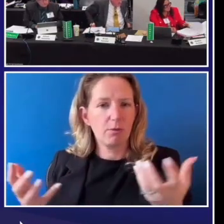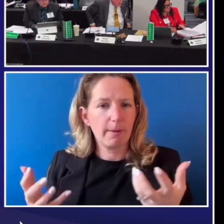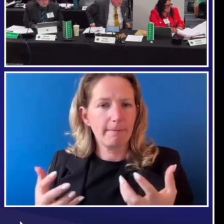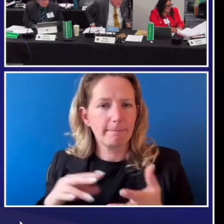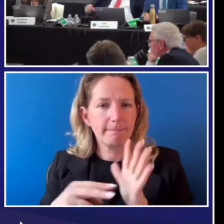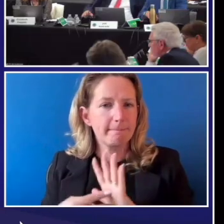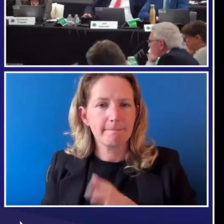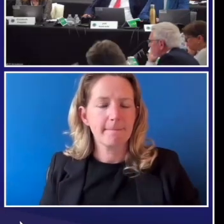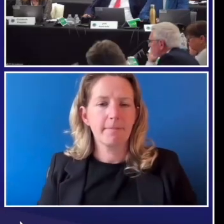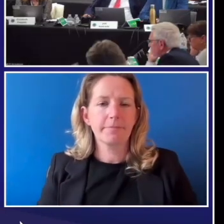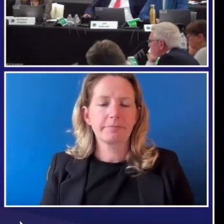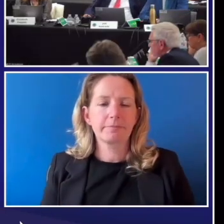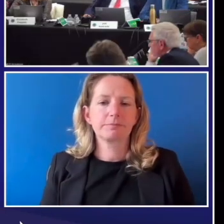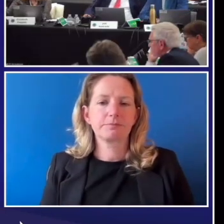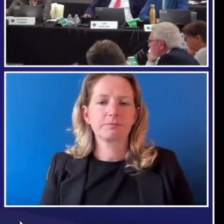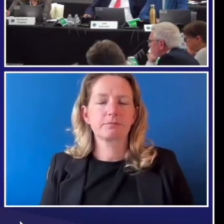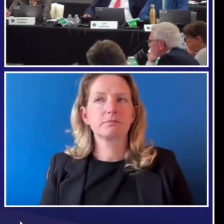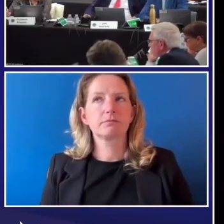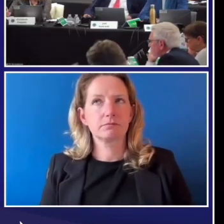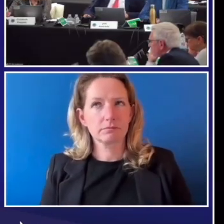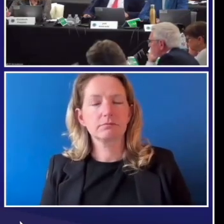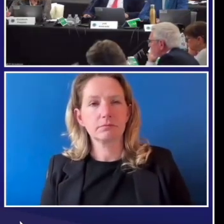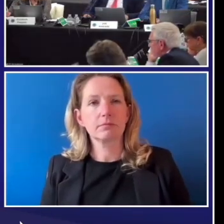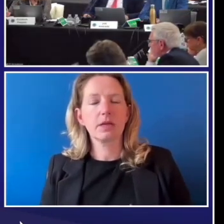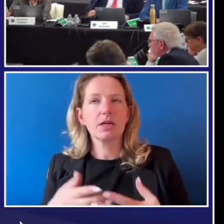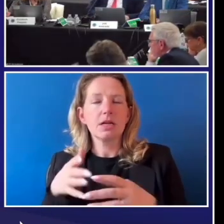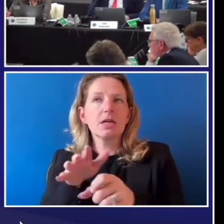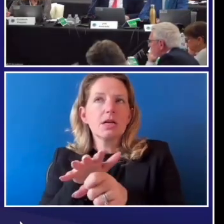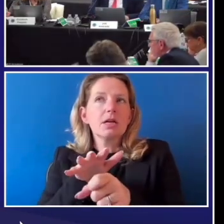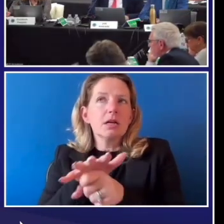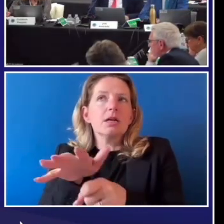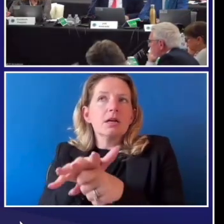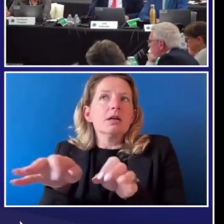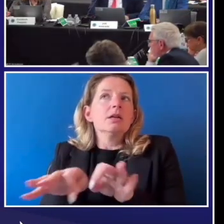Yeah, sufficient controls here, I think, means a functional conflict of interest policy.